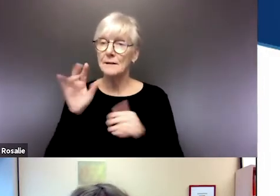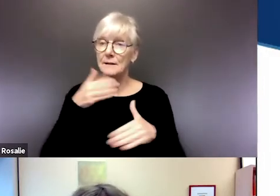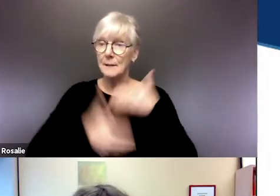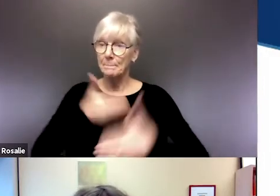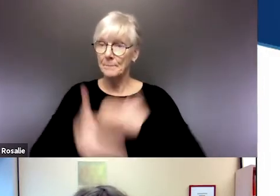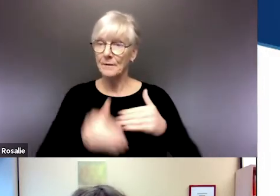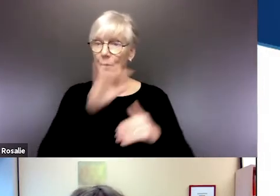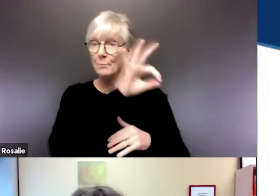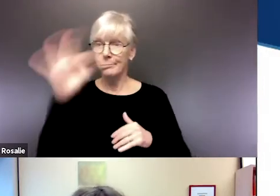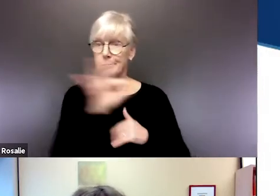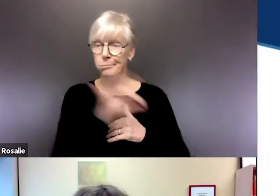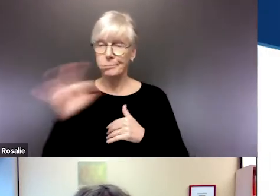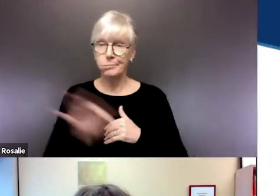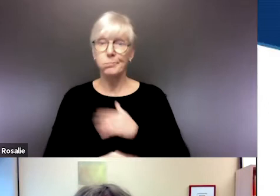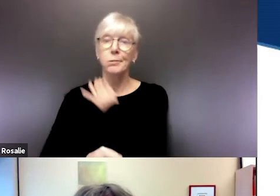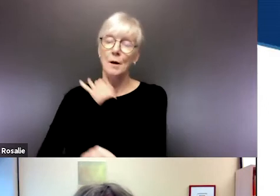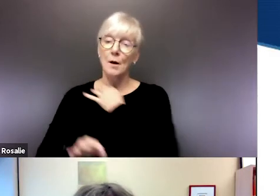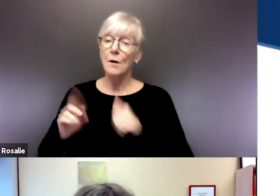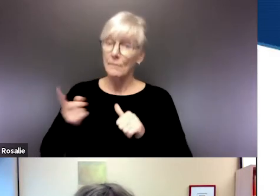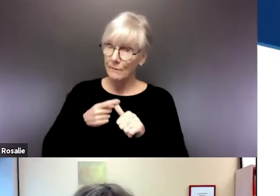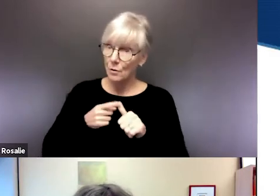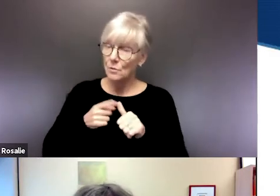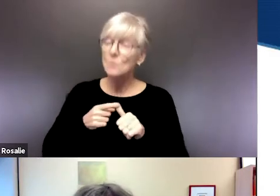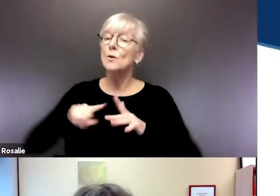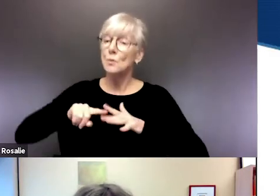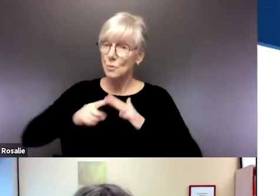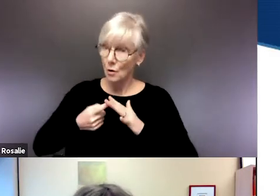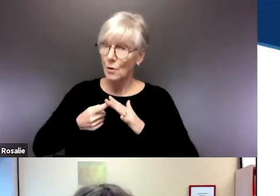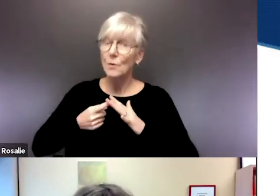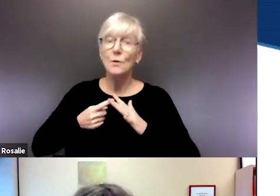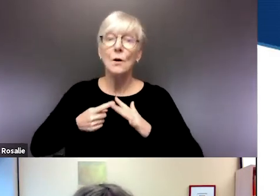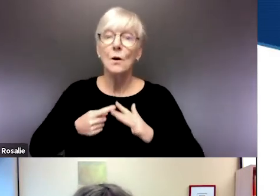as the first administrative procedures are initiated. Make the first contact with the worker,